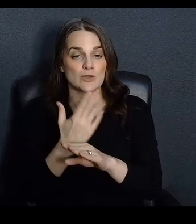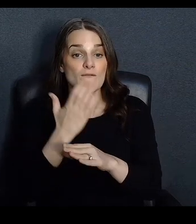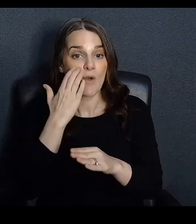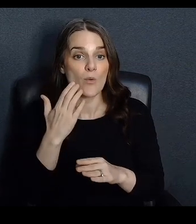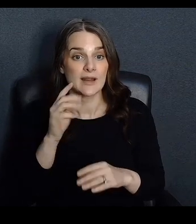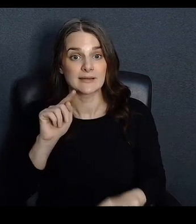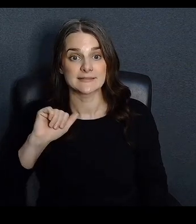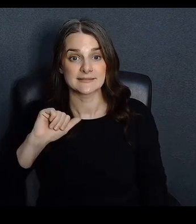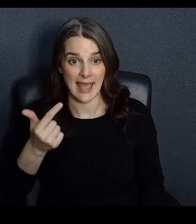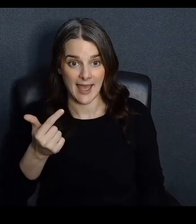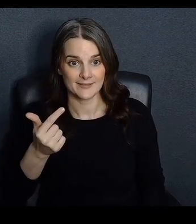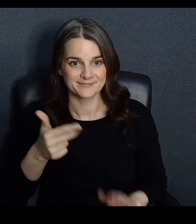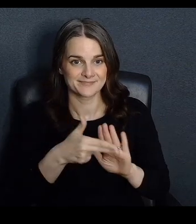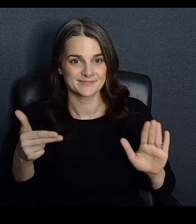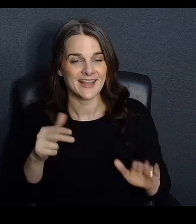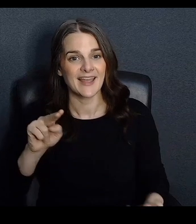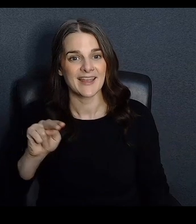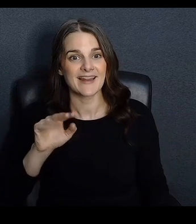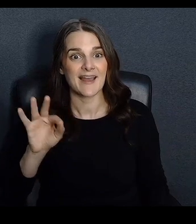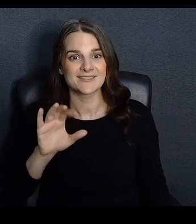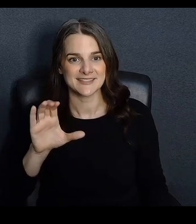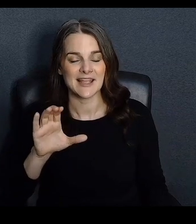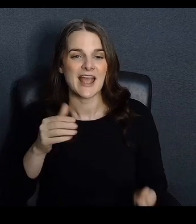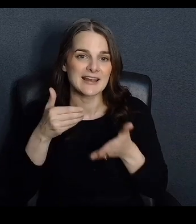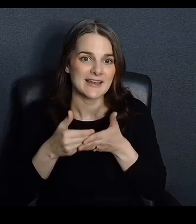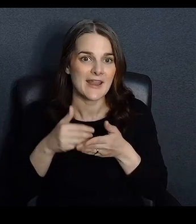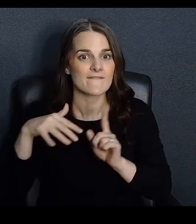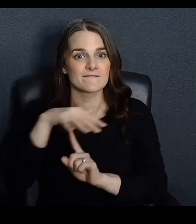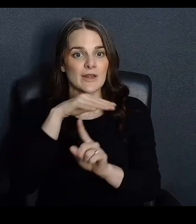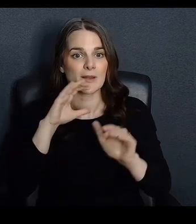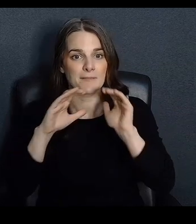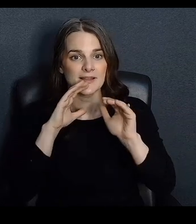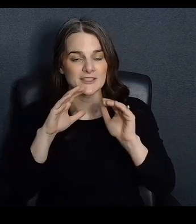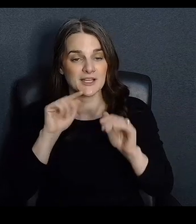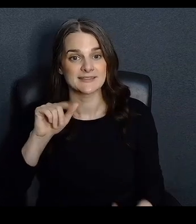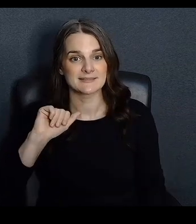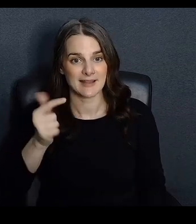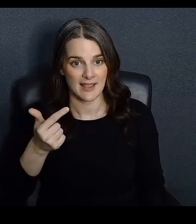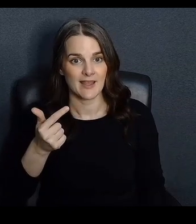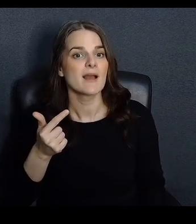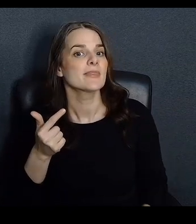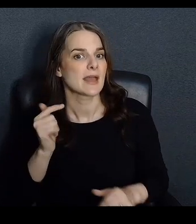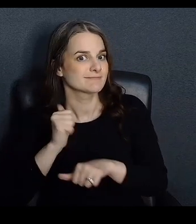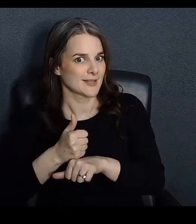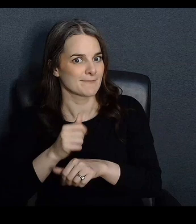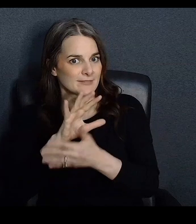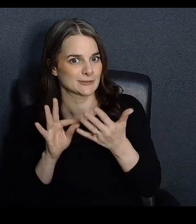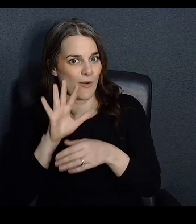So the NFC, the Near-Field Communication tags, are a set of directions for your phone. If you have an iPhone, you can program these